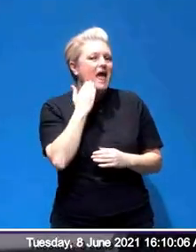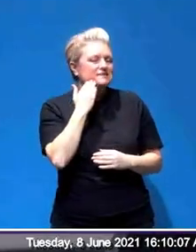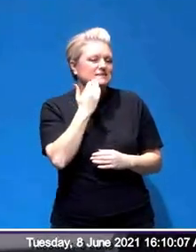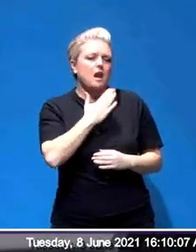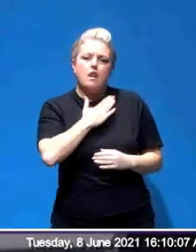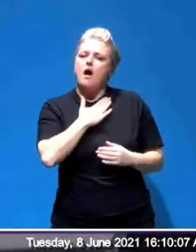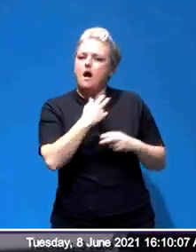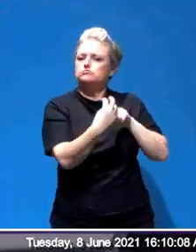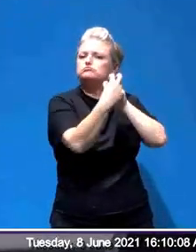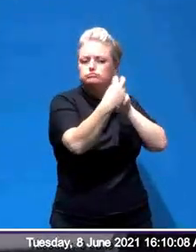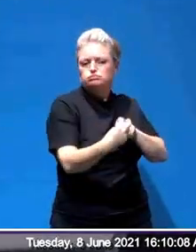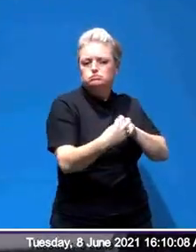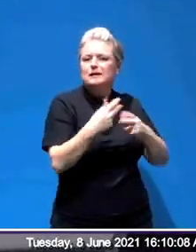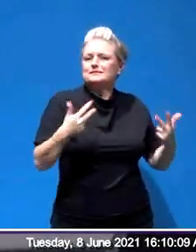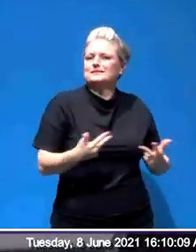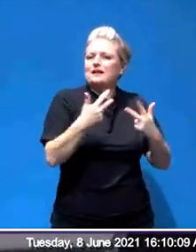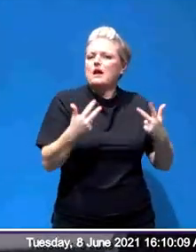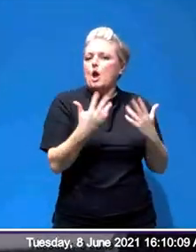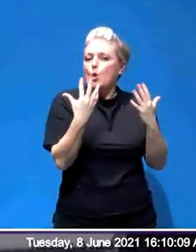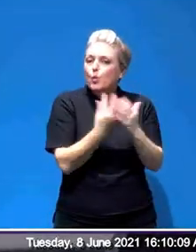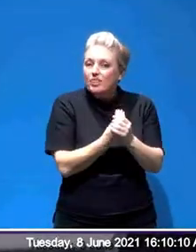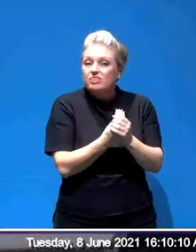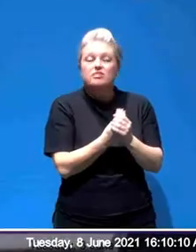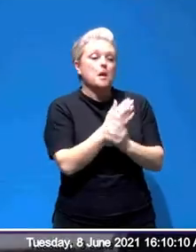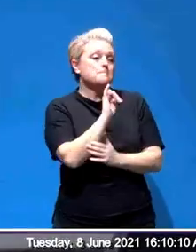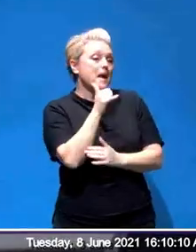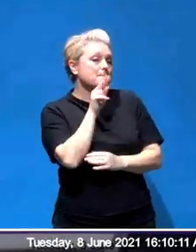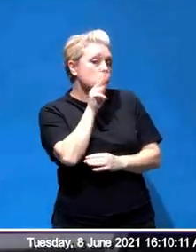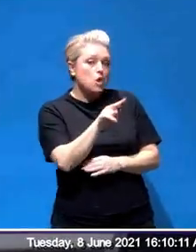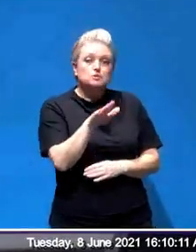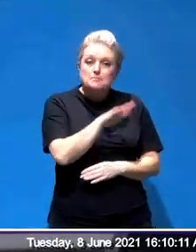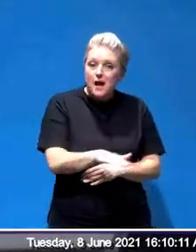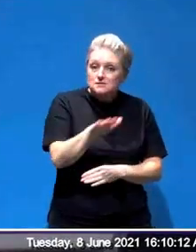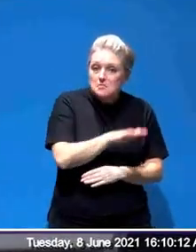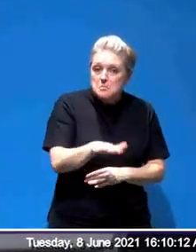I might go to a basketball game, which I have done in the past, with a number of